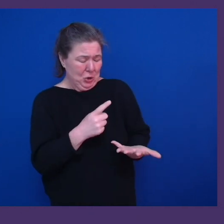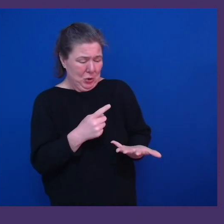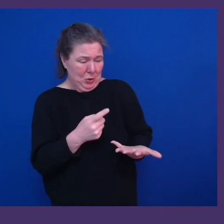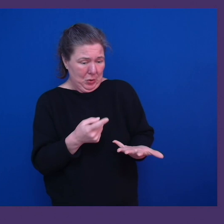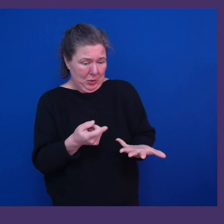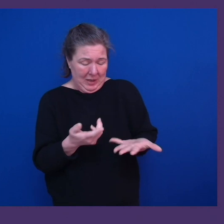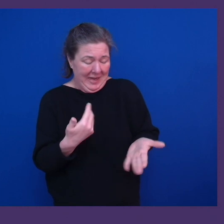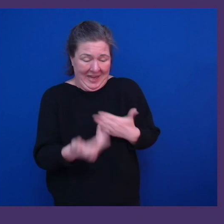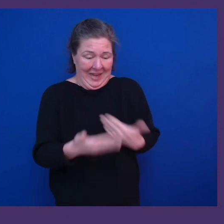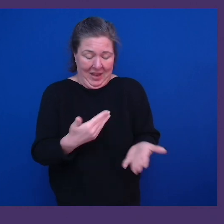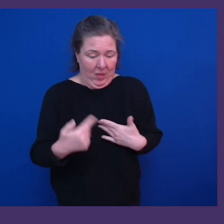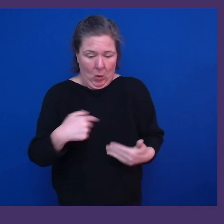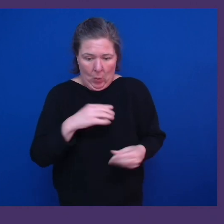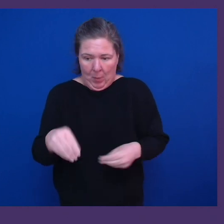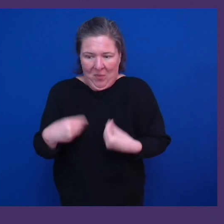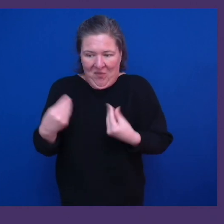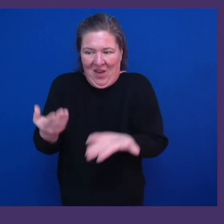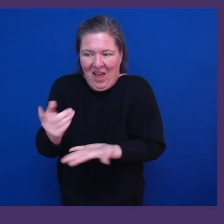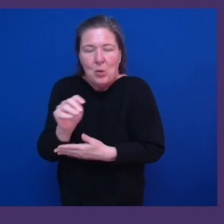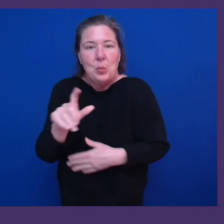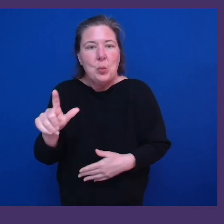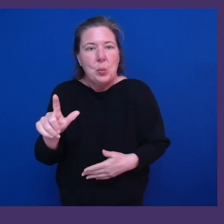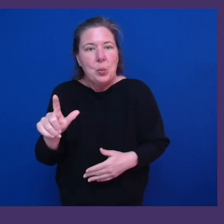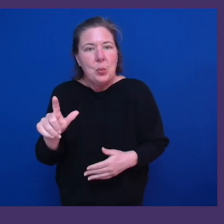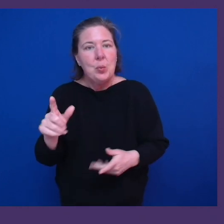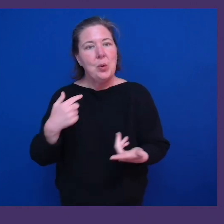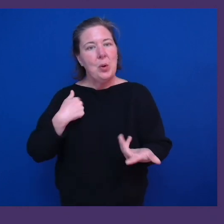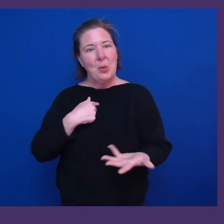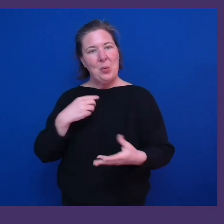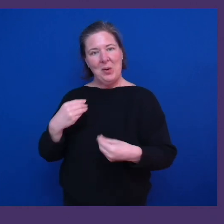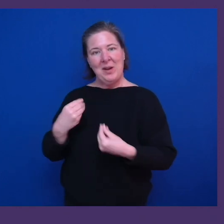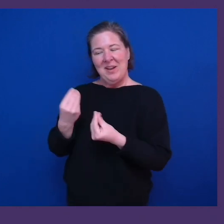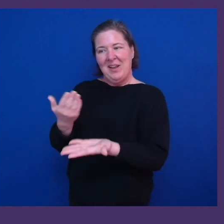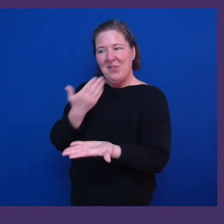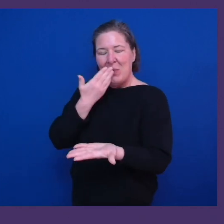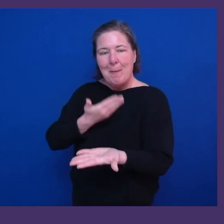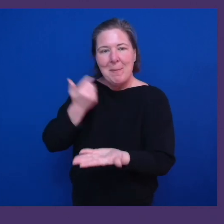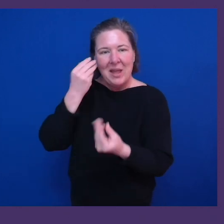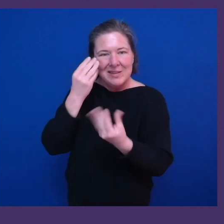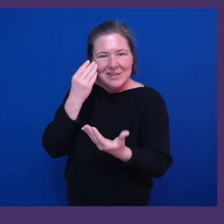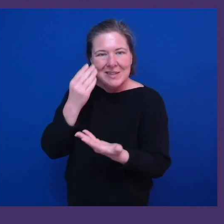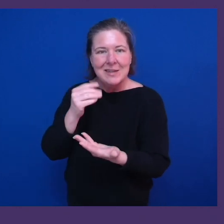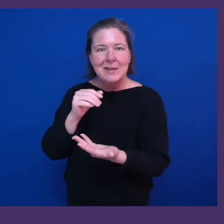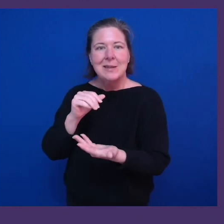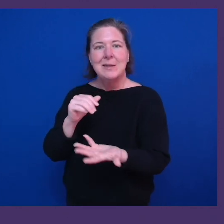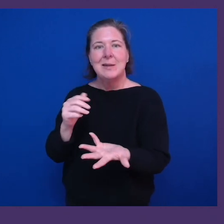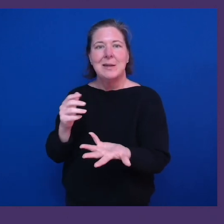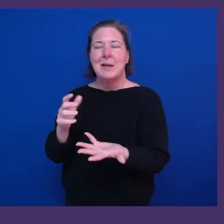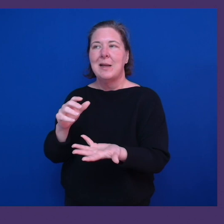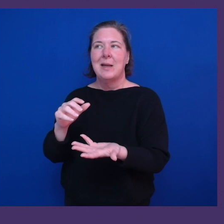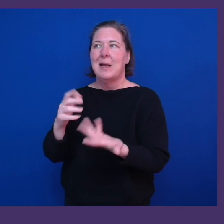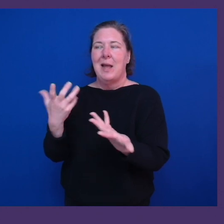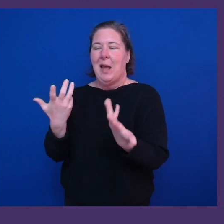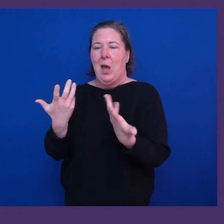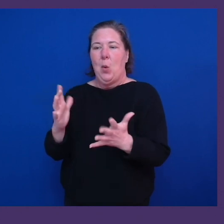it's giving the best information and not leading to more inefficiencies in terms of people are using their time